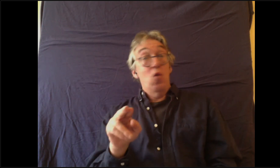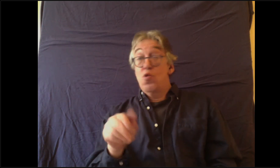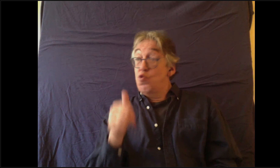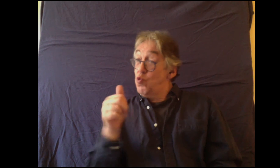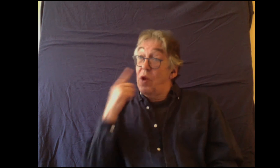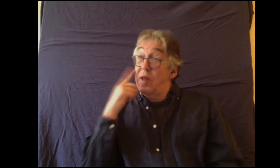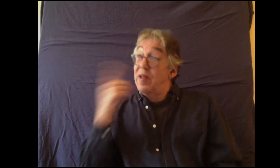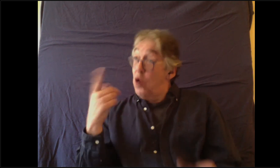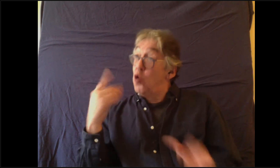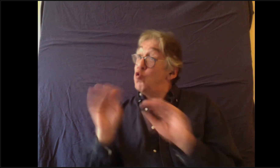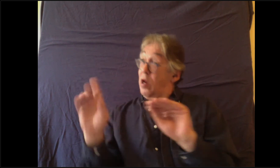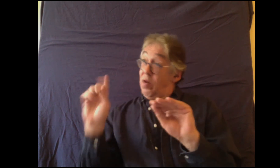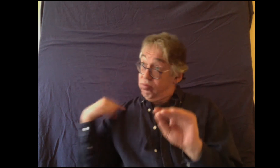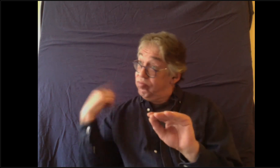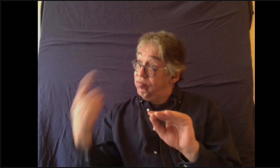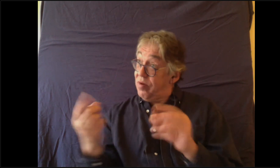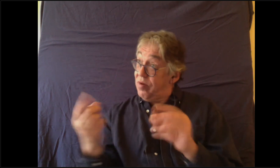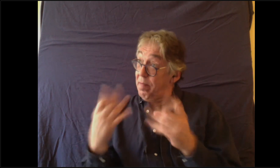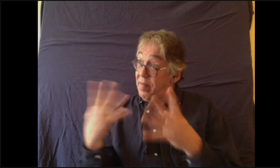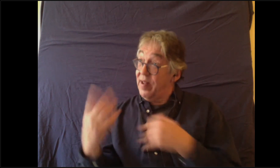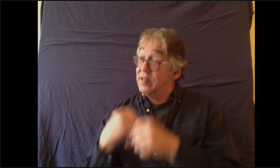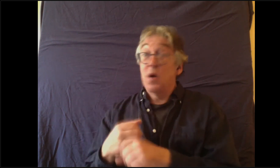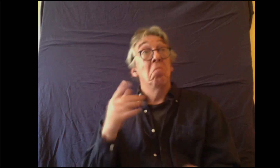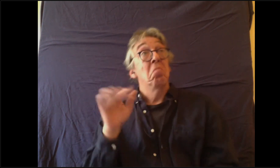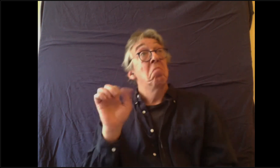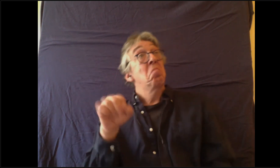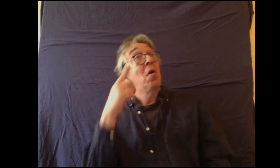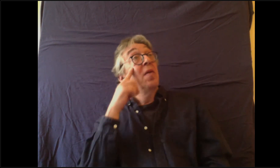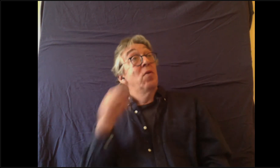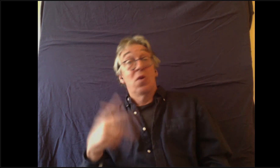I think it has been running for three, four years.